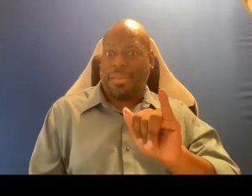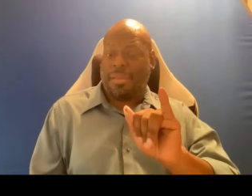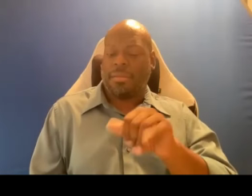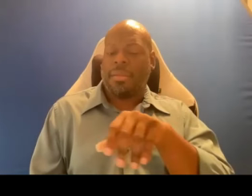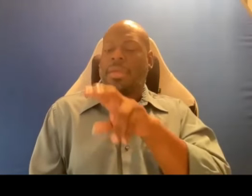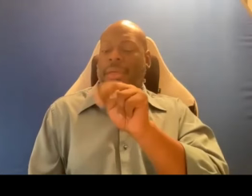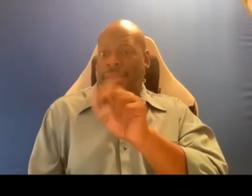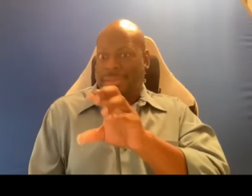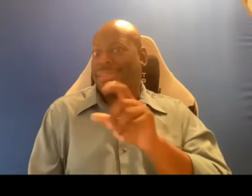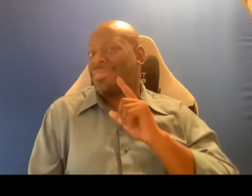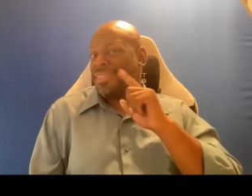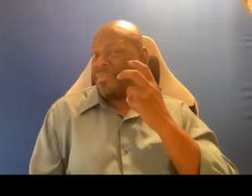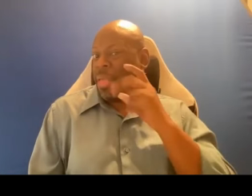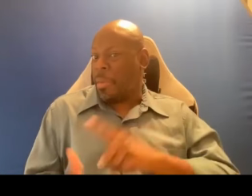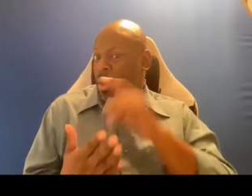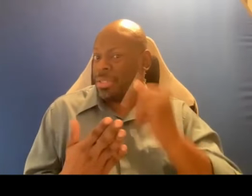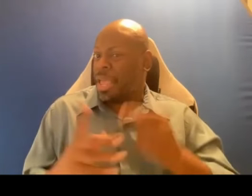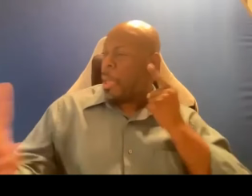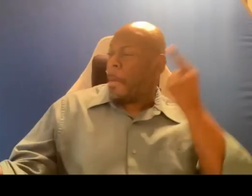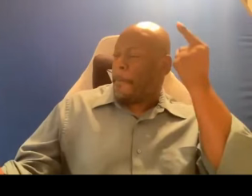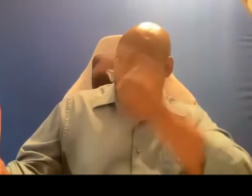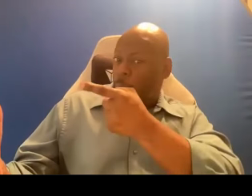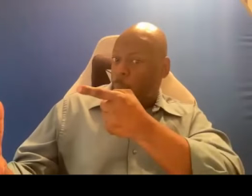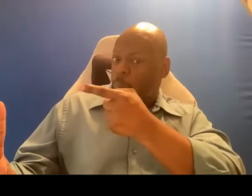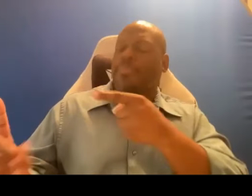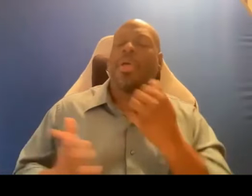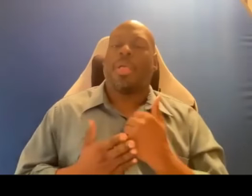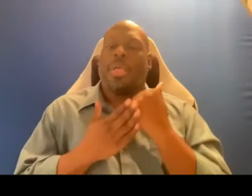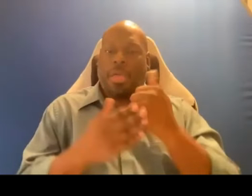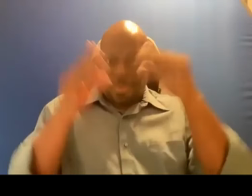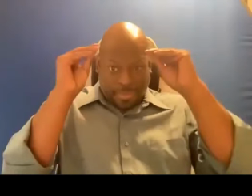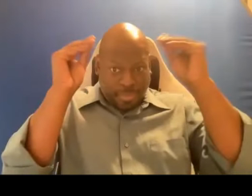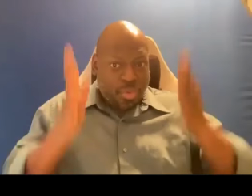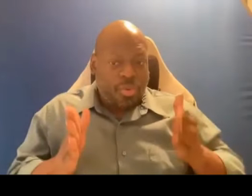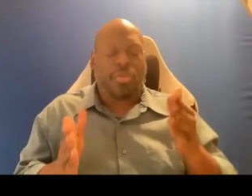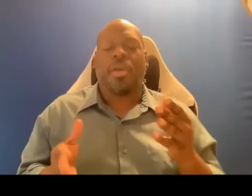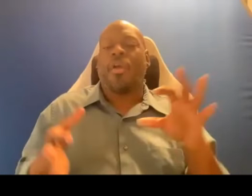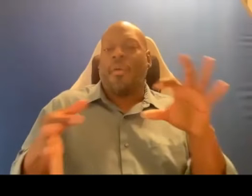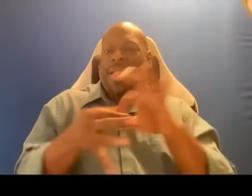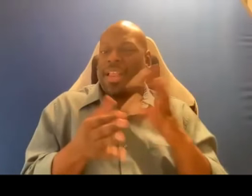DeafBlind Project is to assist educators, related service providers, and families